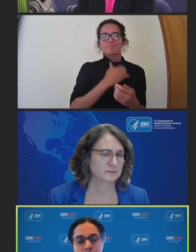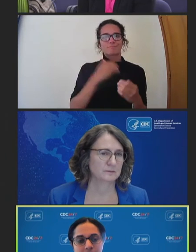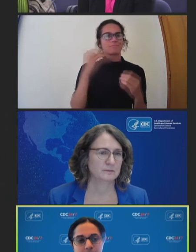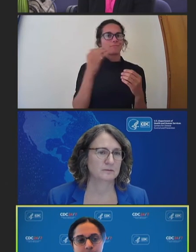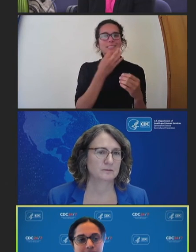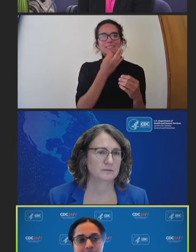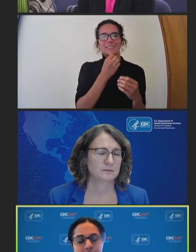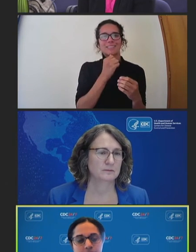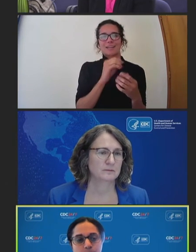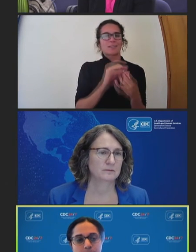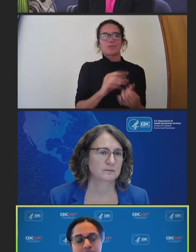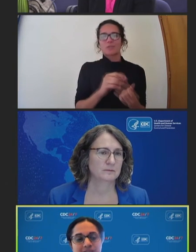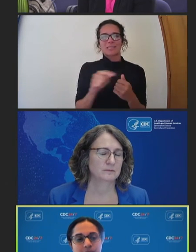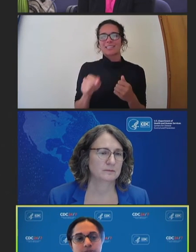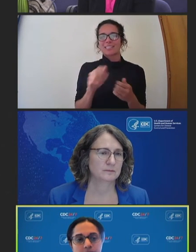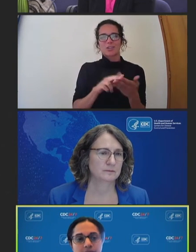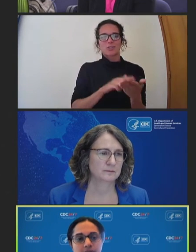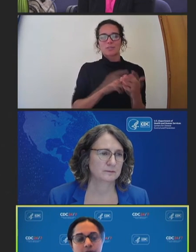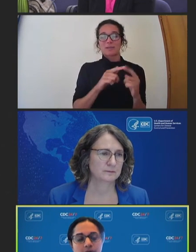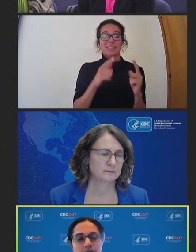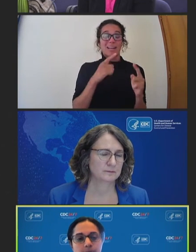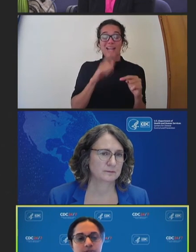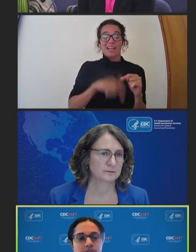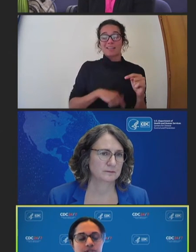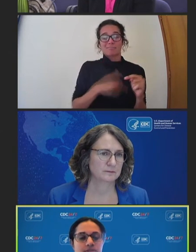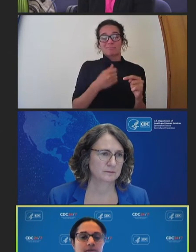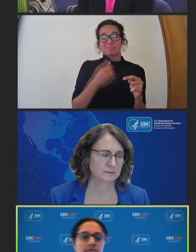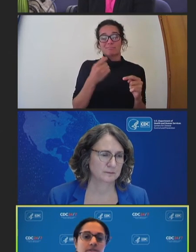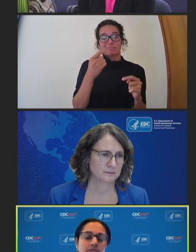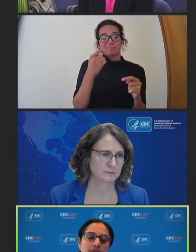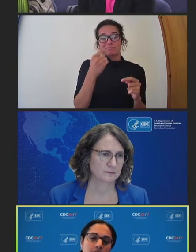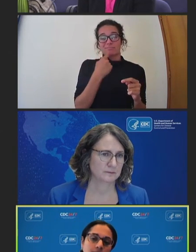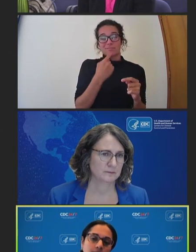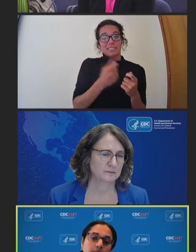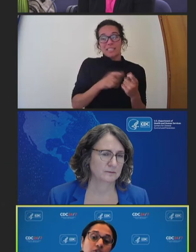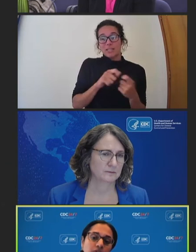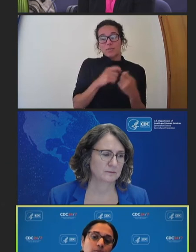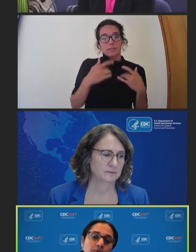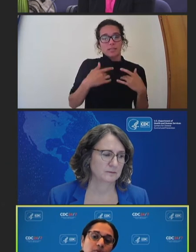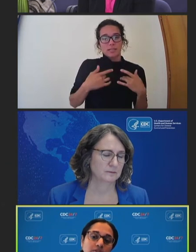so I can't speak exactly to it. But it sounded like our immunization safety division was going